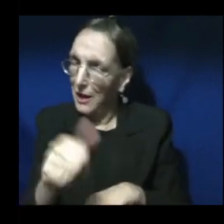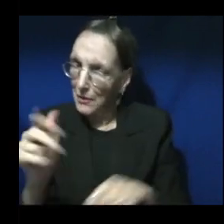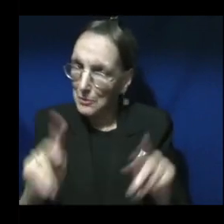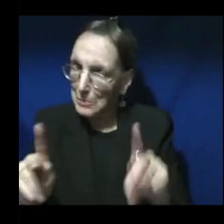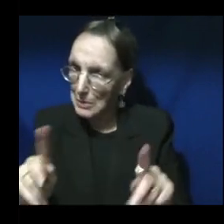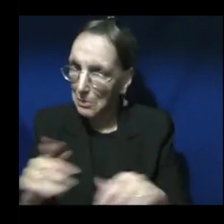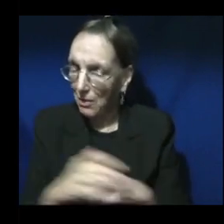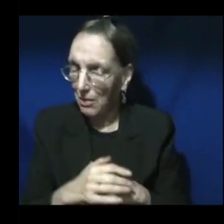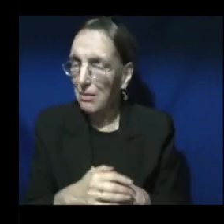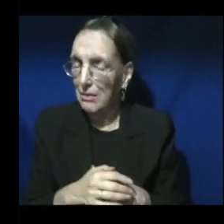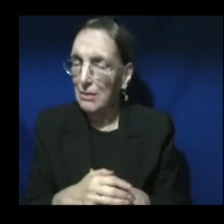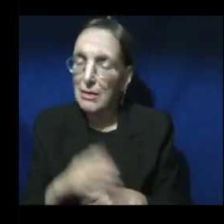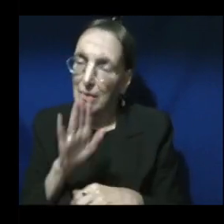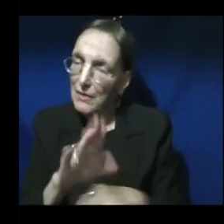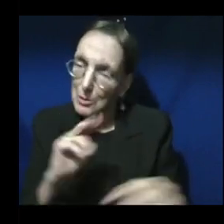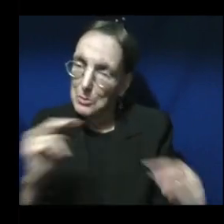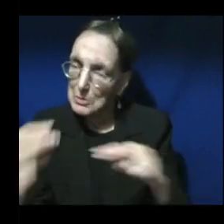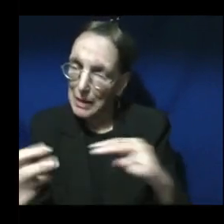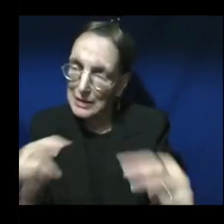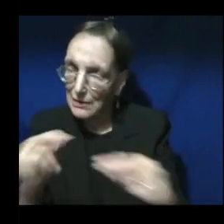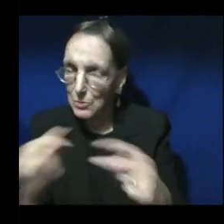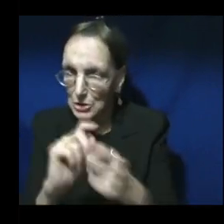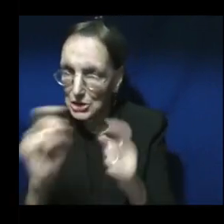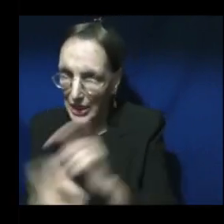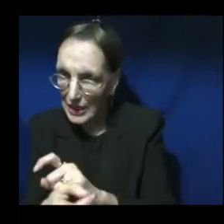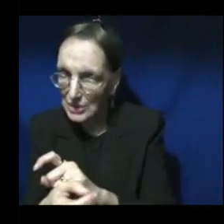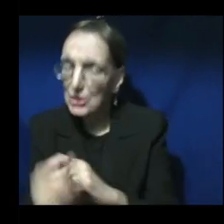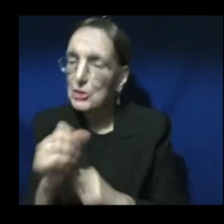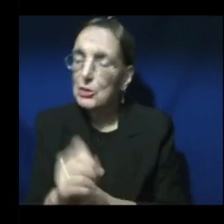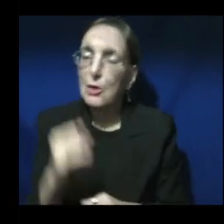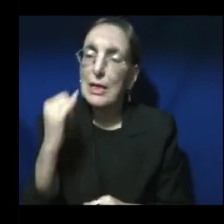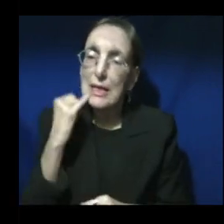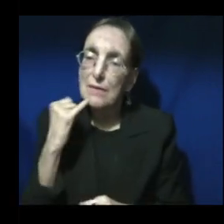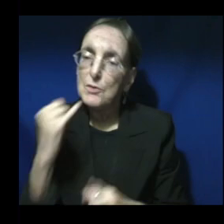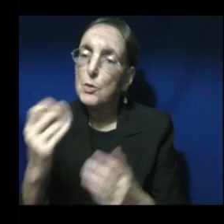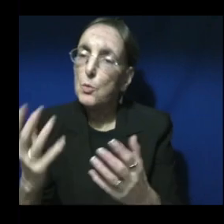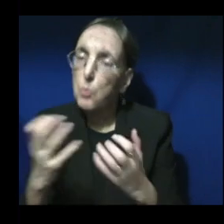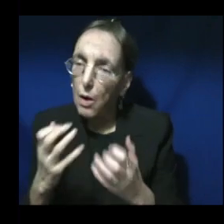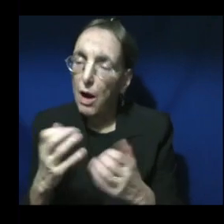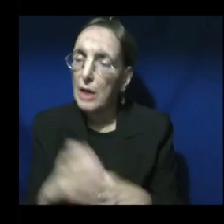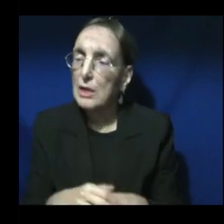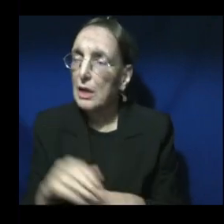we want others to volunteer information, don’t seem so certain. Be willing to express doubt,